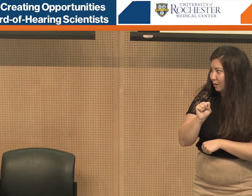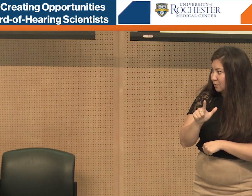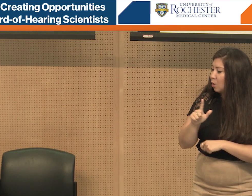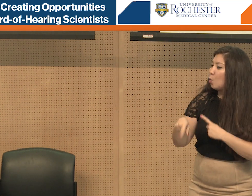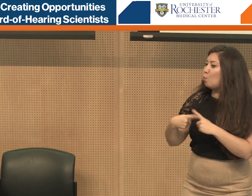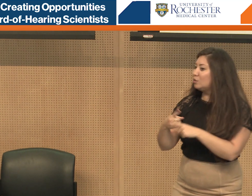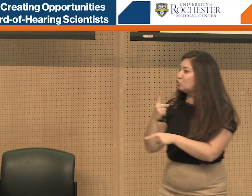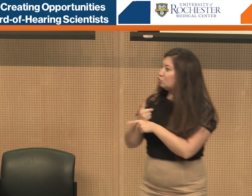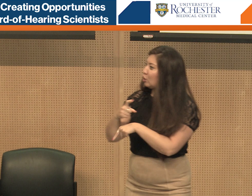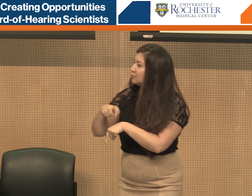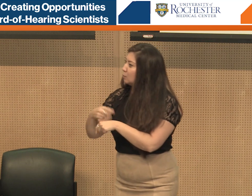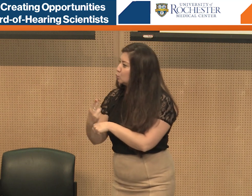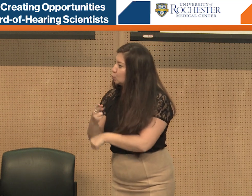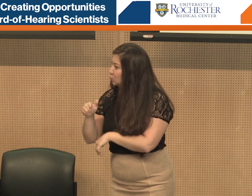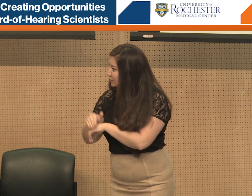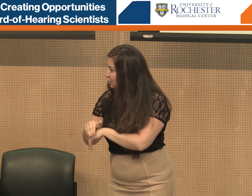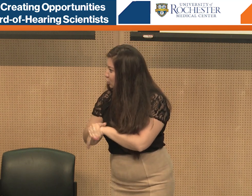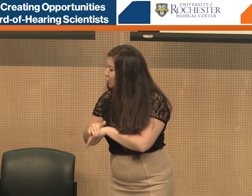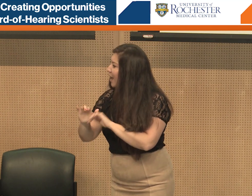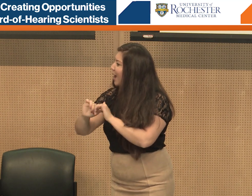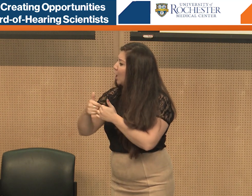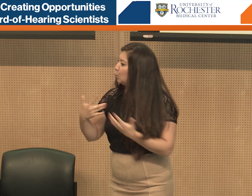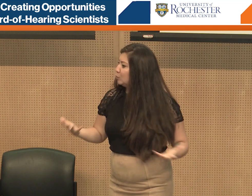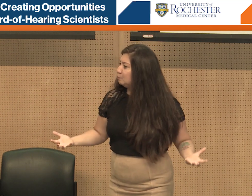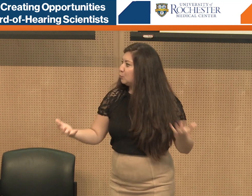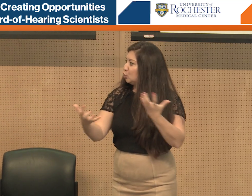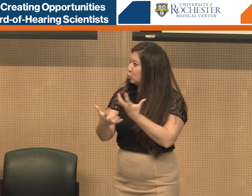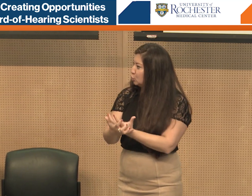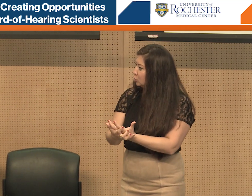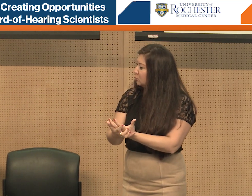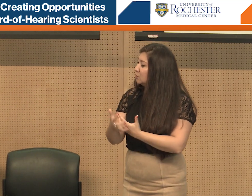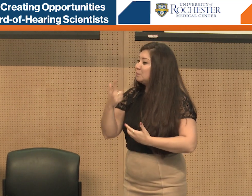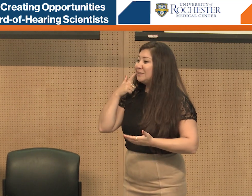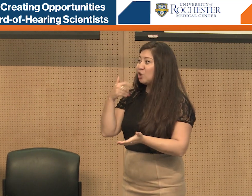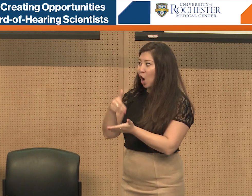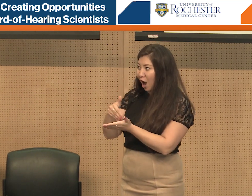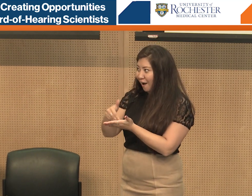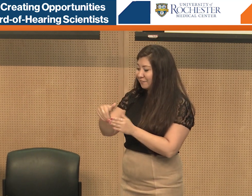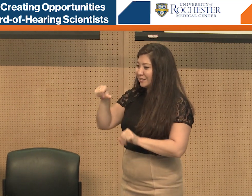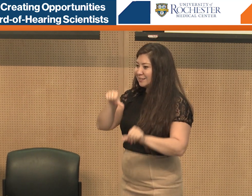the right time and place to use ASL and also the time and place to use English,